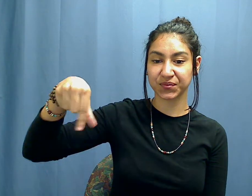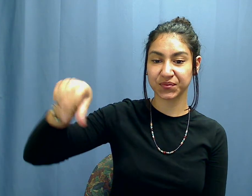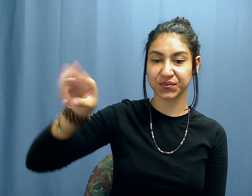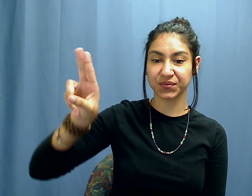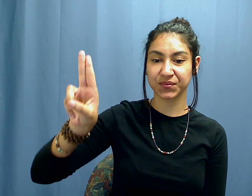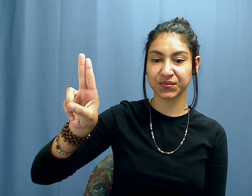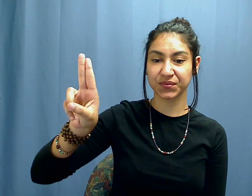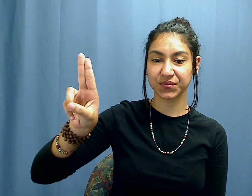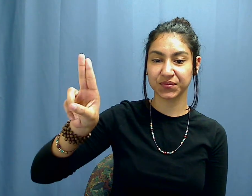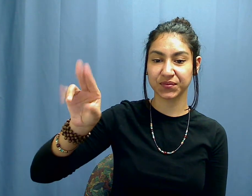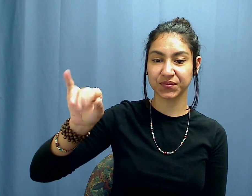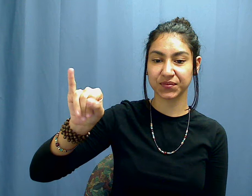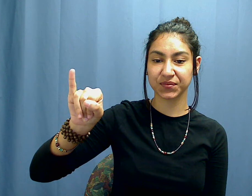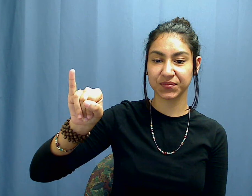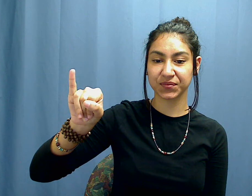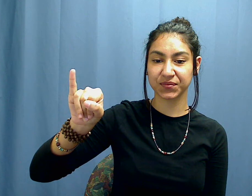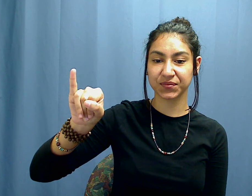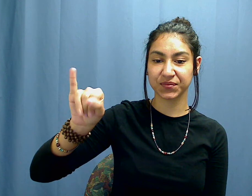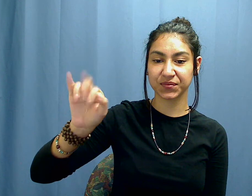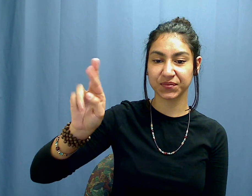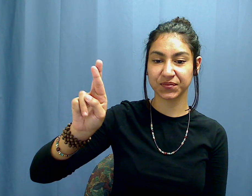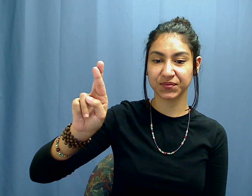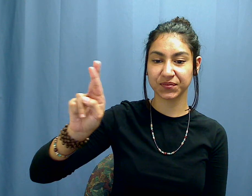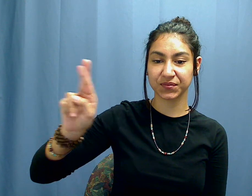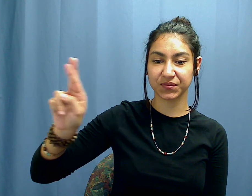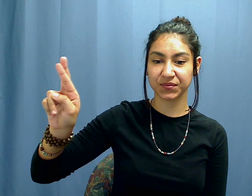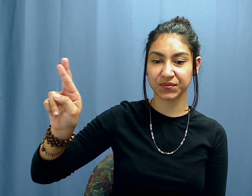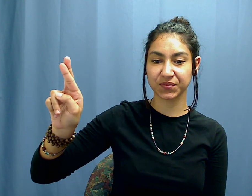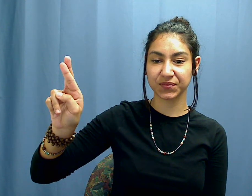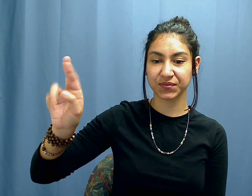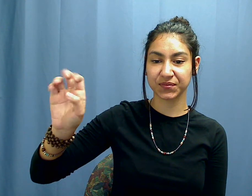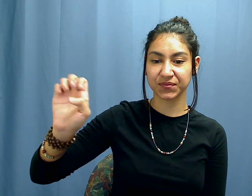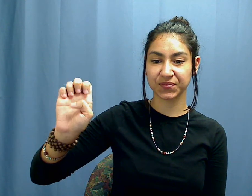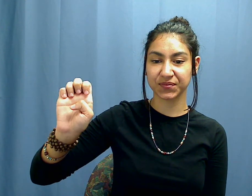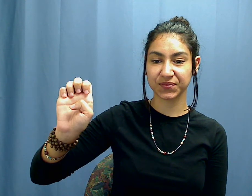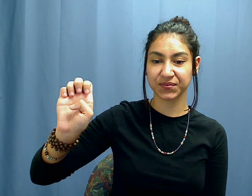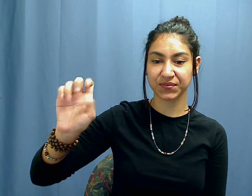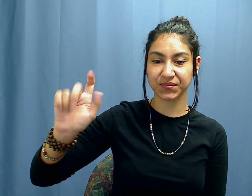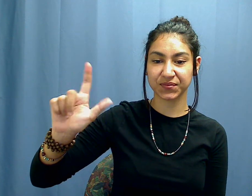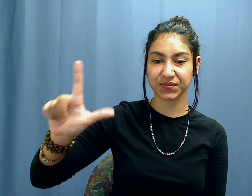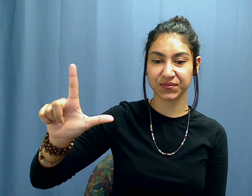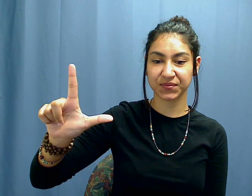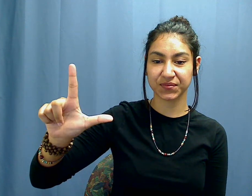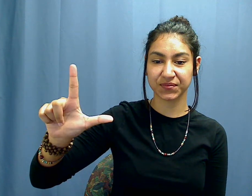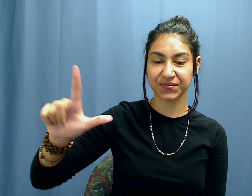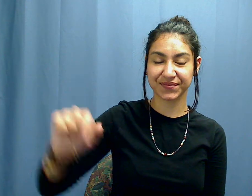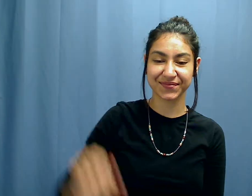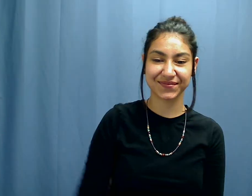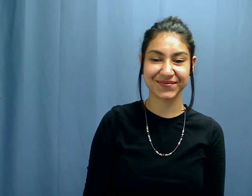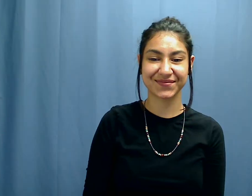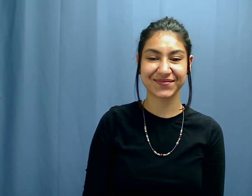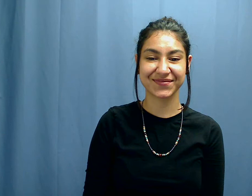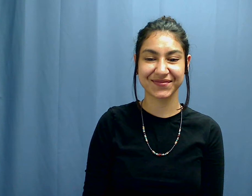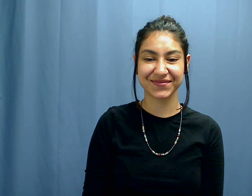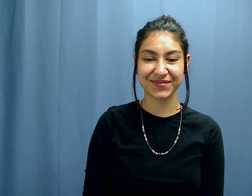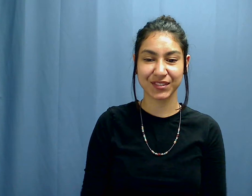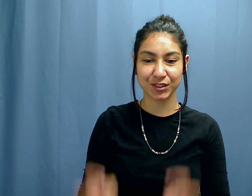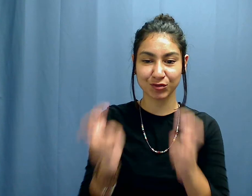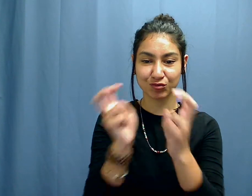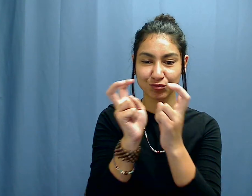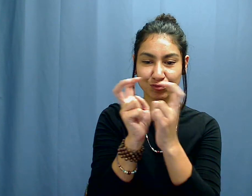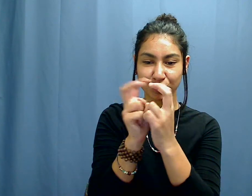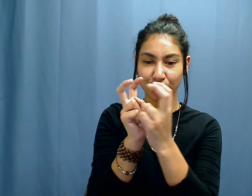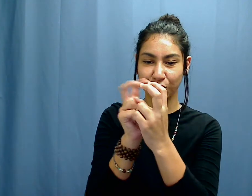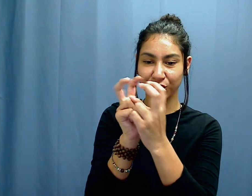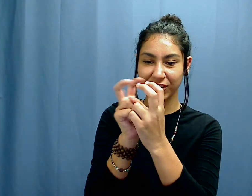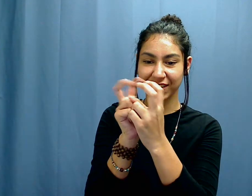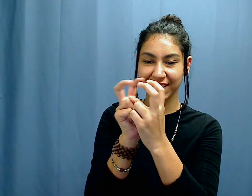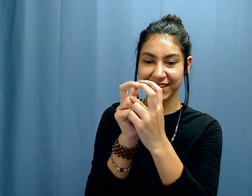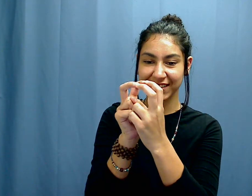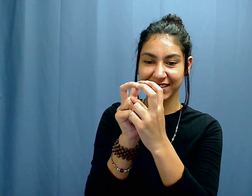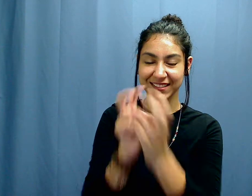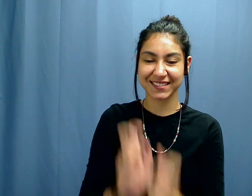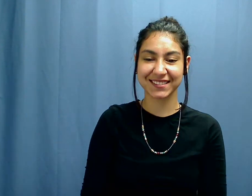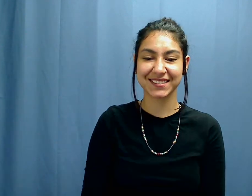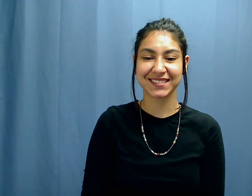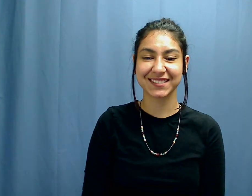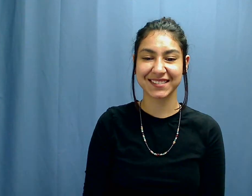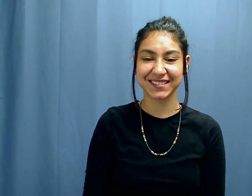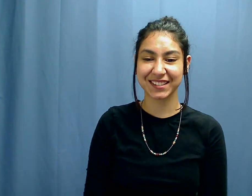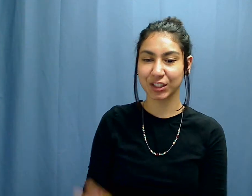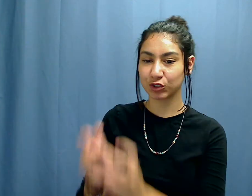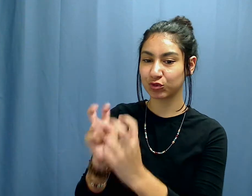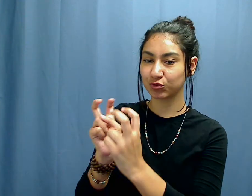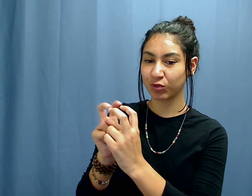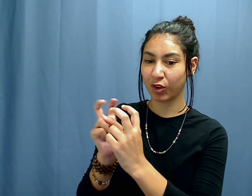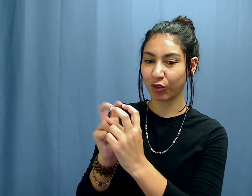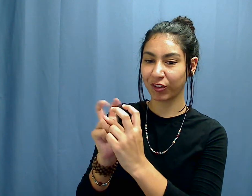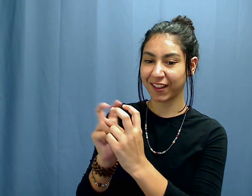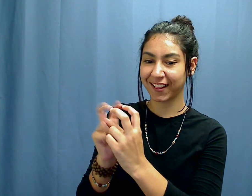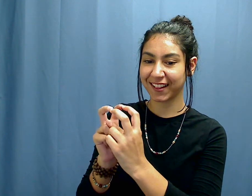Squirrel